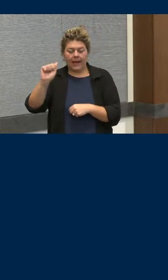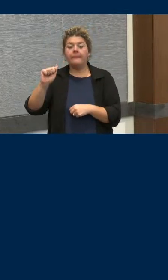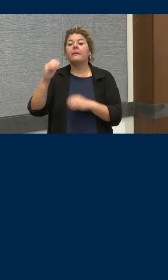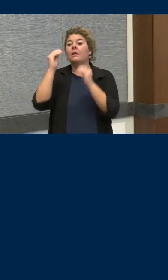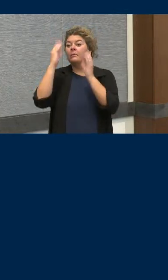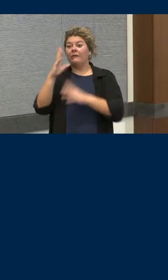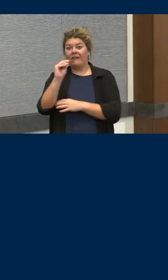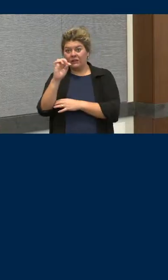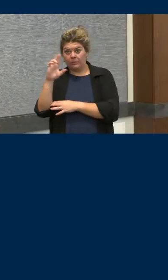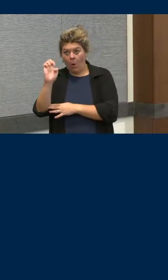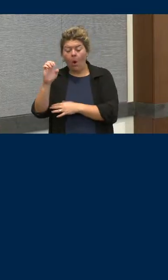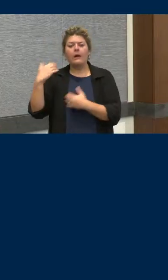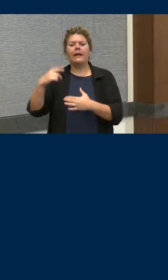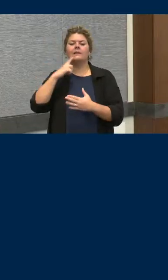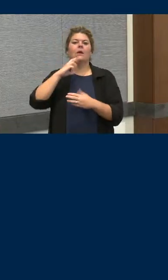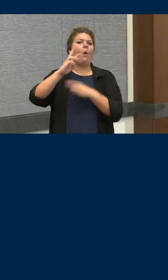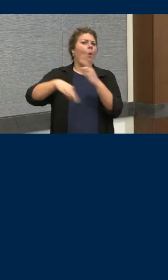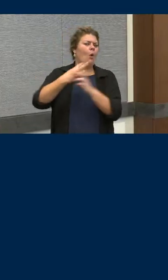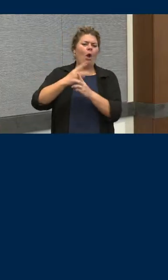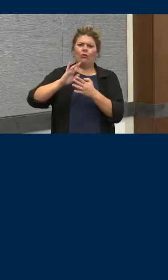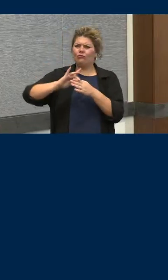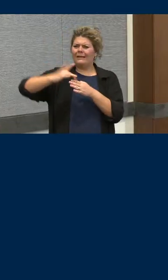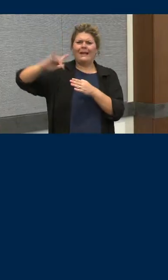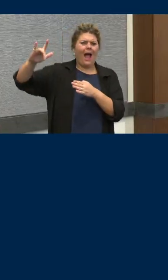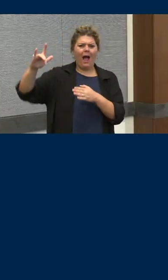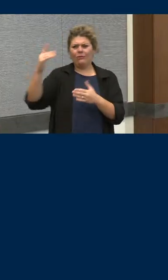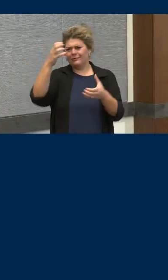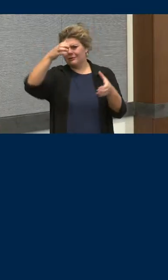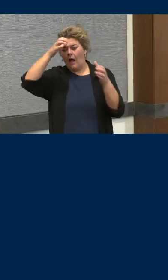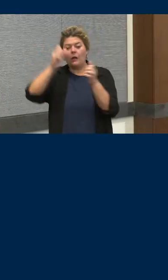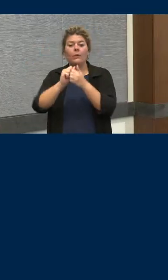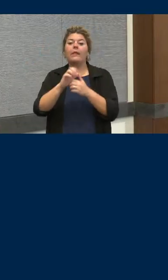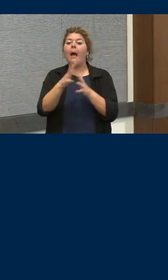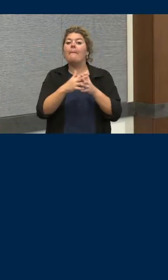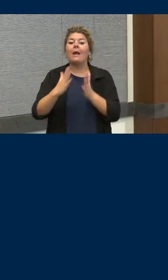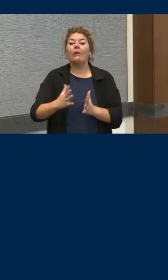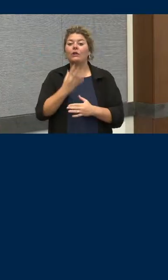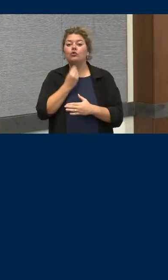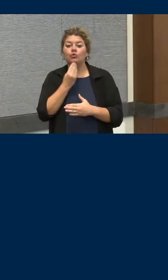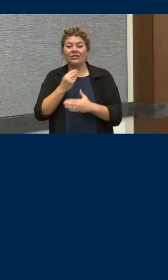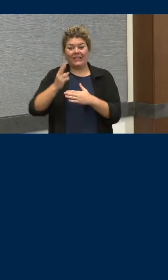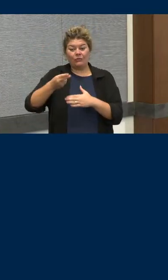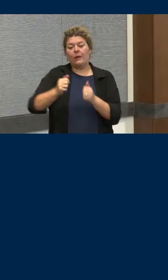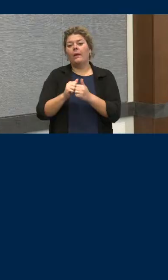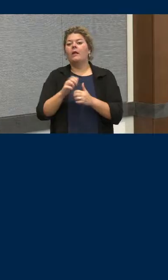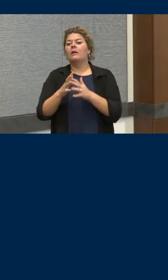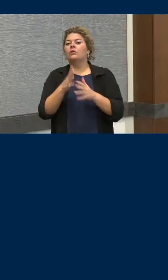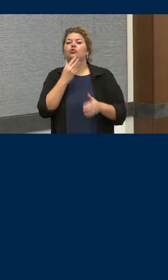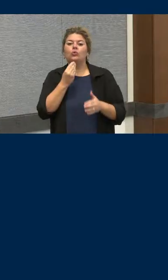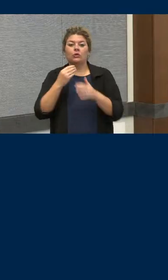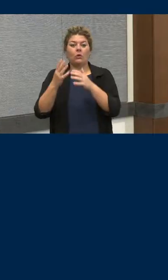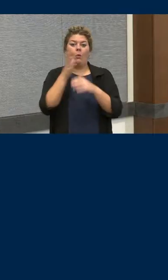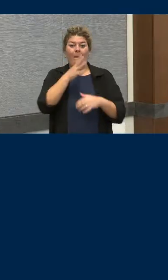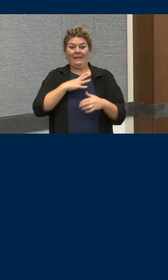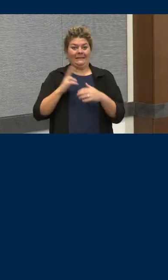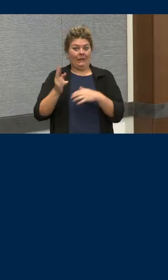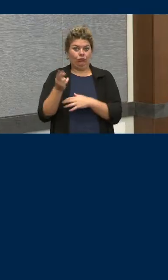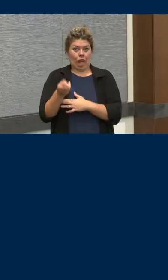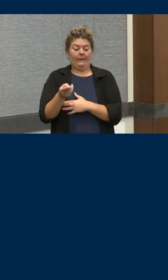world-renowned scholar of American Jewish history and Jewish women's history. Since